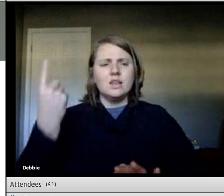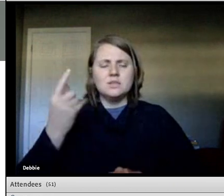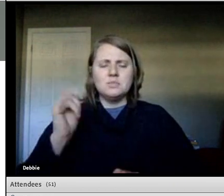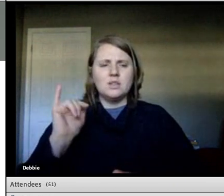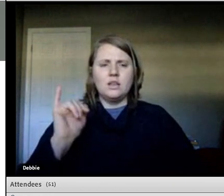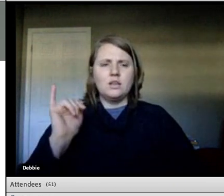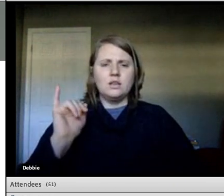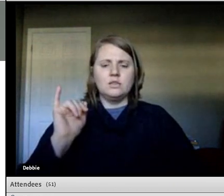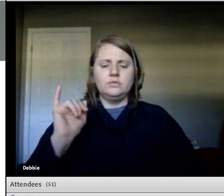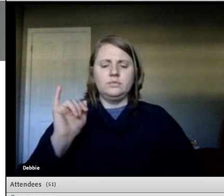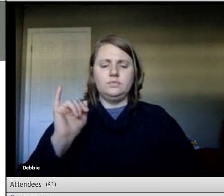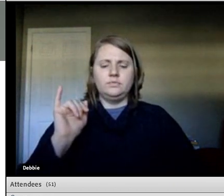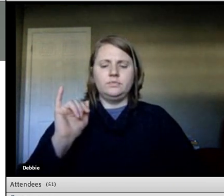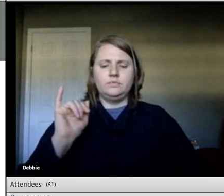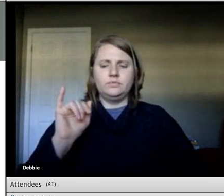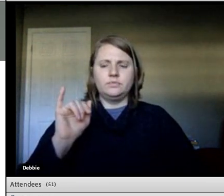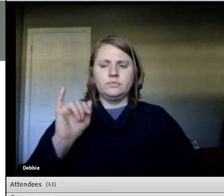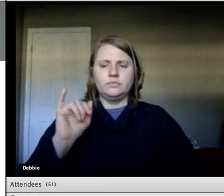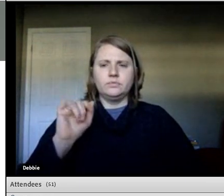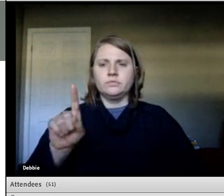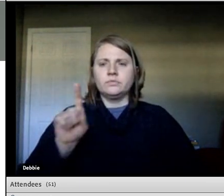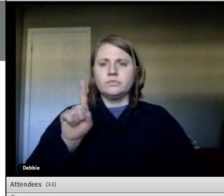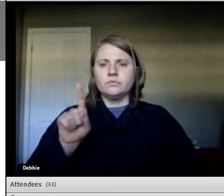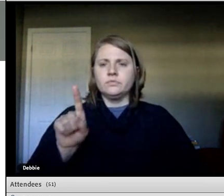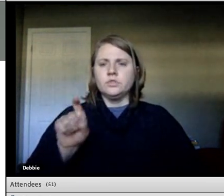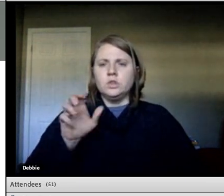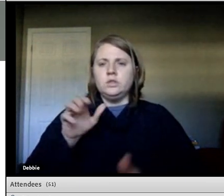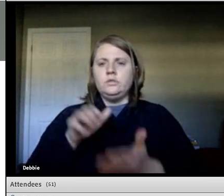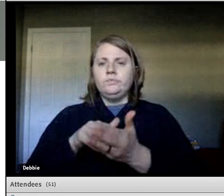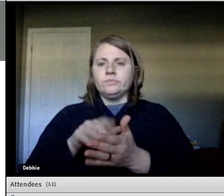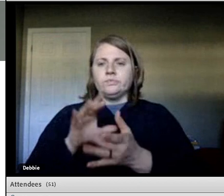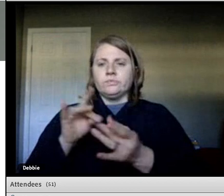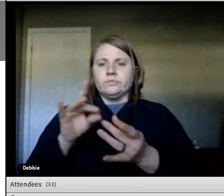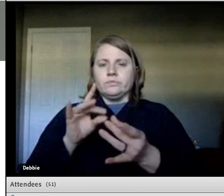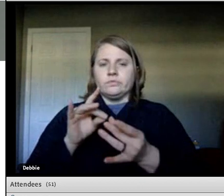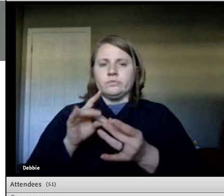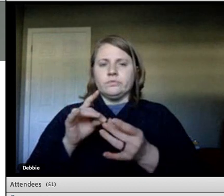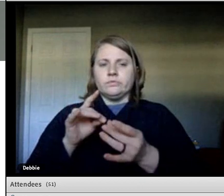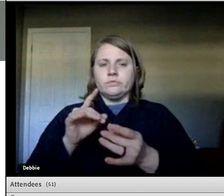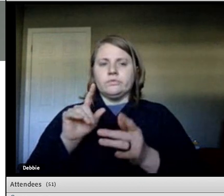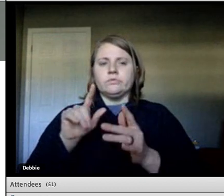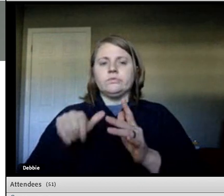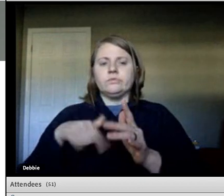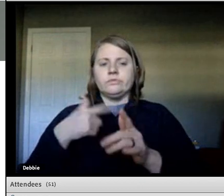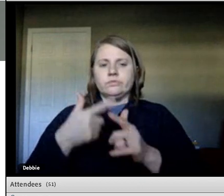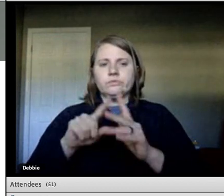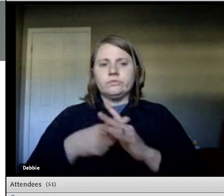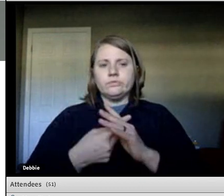and then you have to start paying, but it's not, like, at the 100,000s. It's the 100,000th one that's saved or something like that.